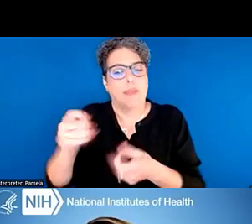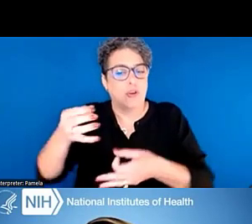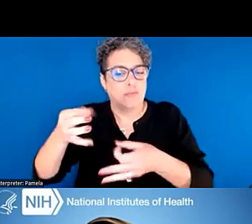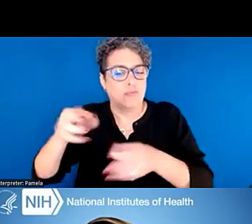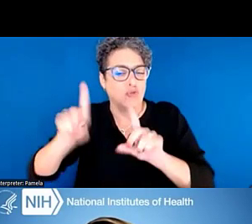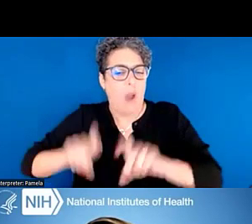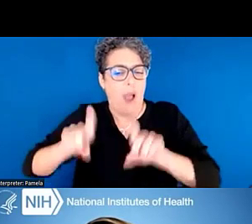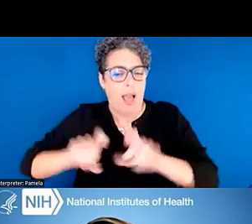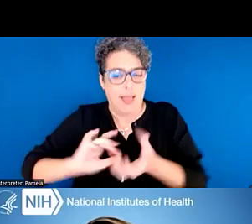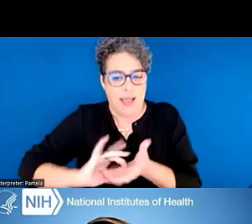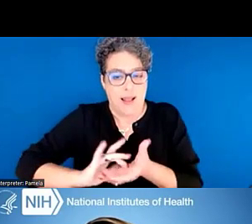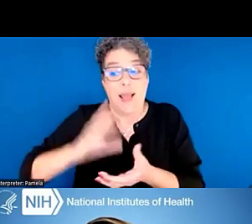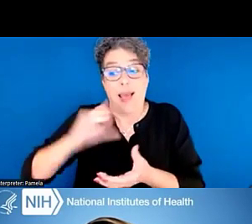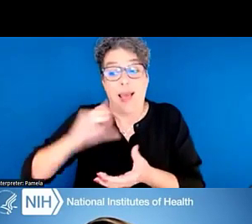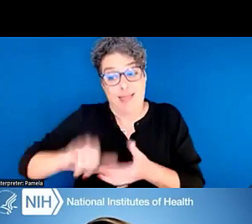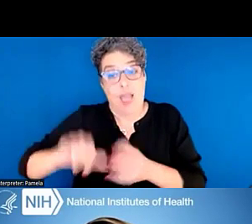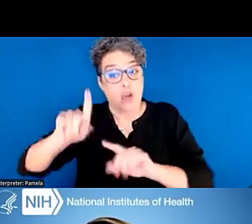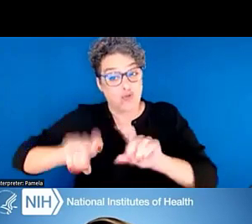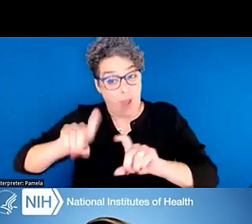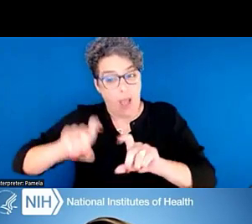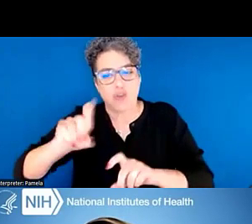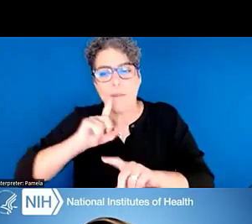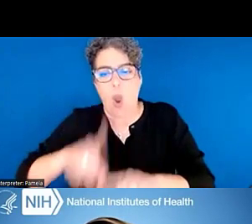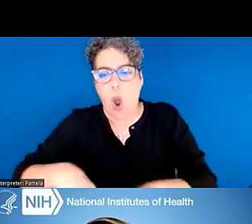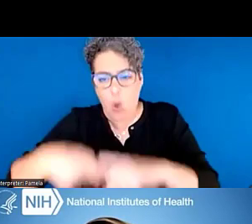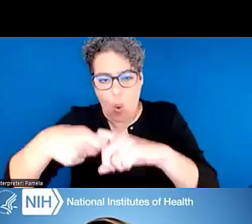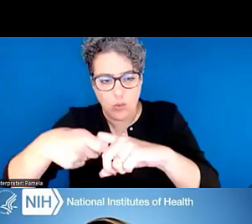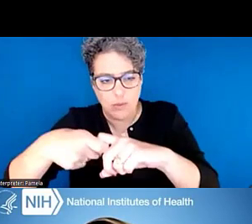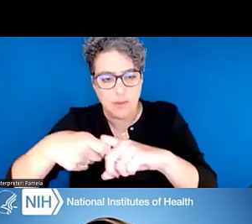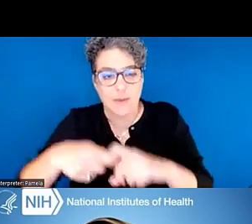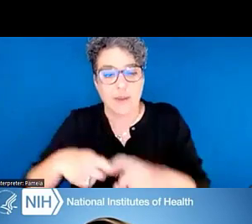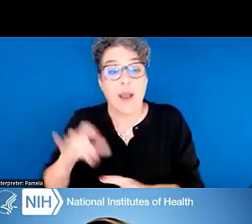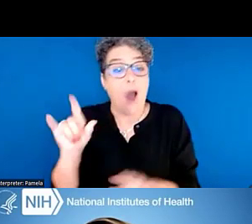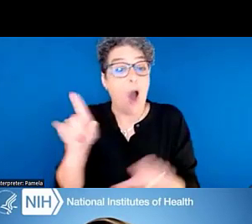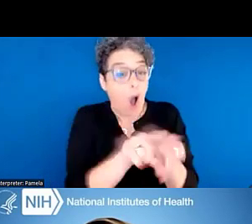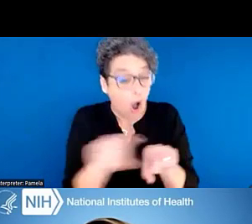Also, IRB minutes .. In the IRB minutes,